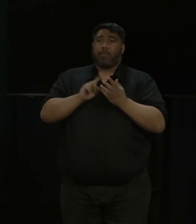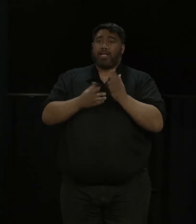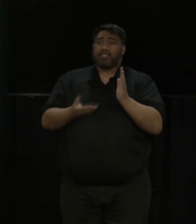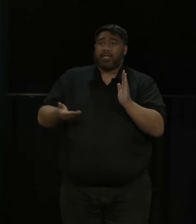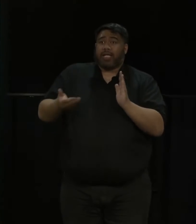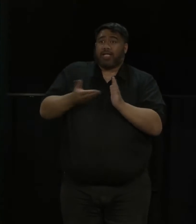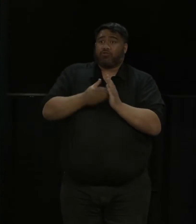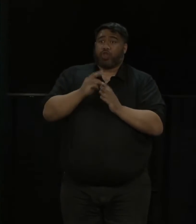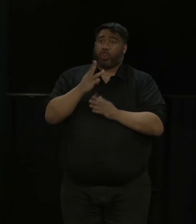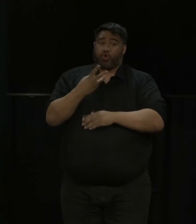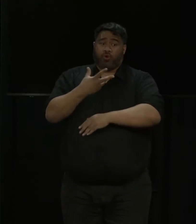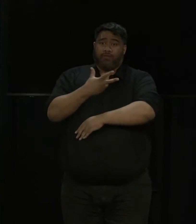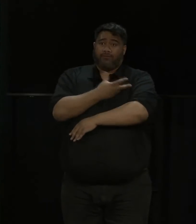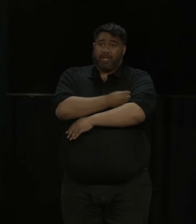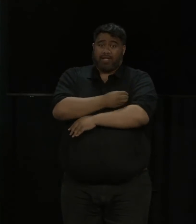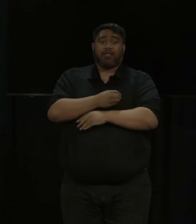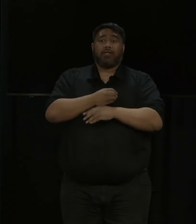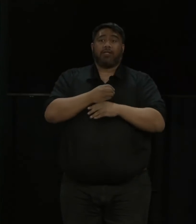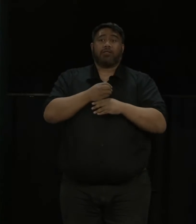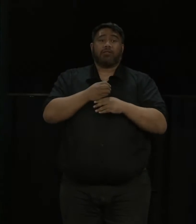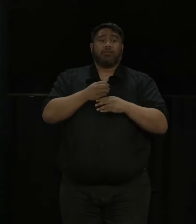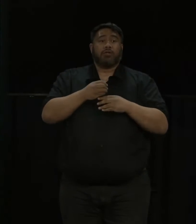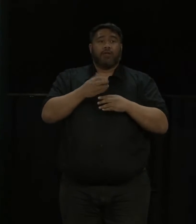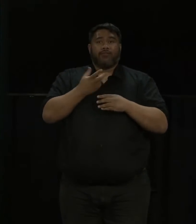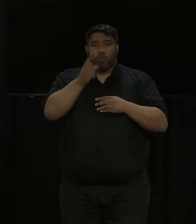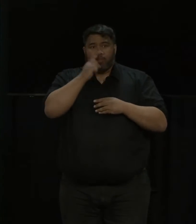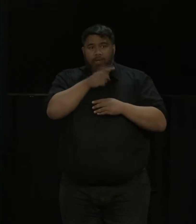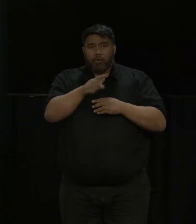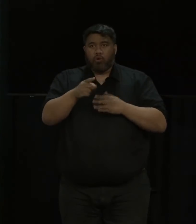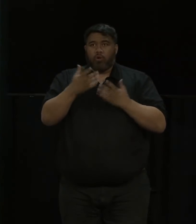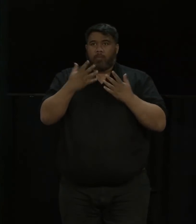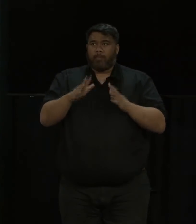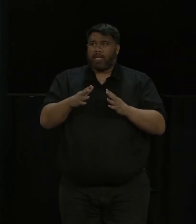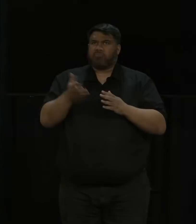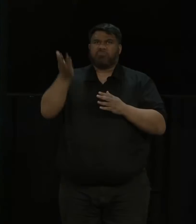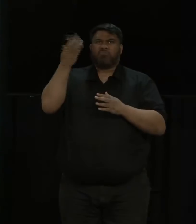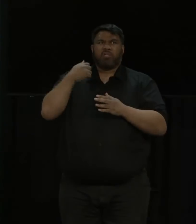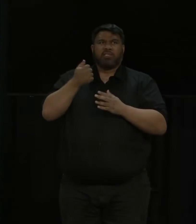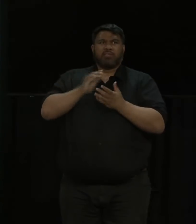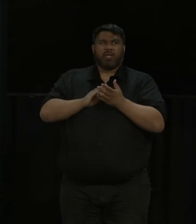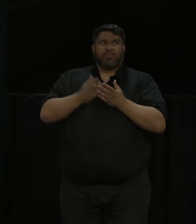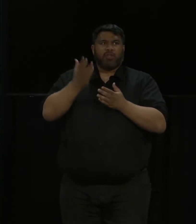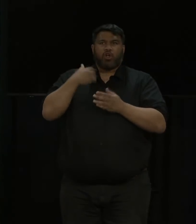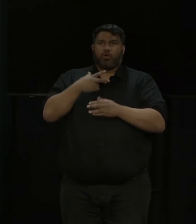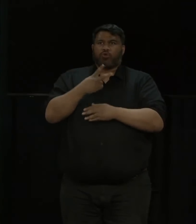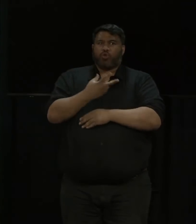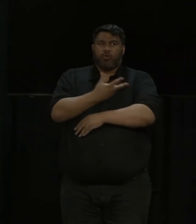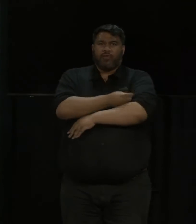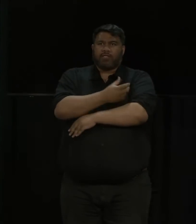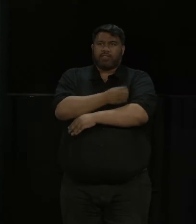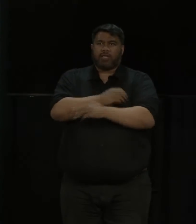boundary. Time for regions to get there vaccination rates higher still, and for booster shots to be rolled out to those who